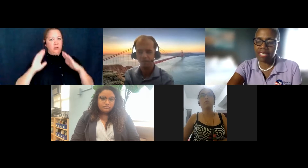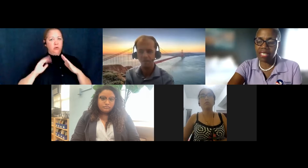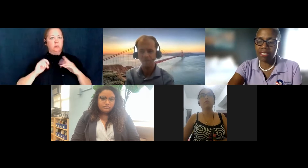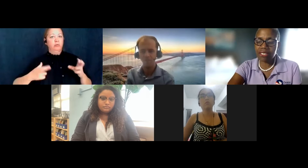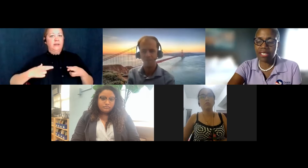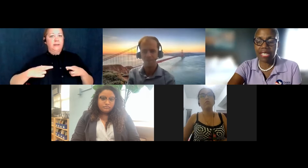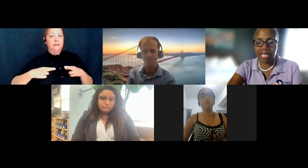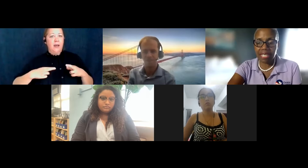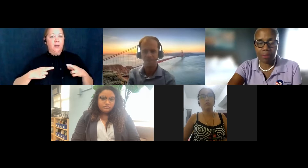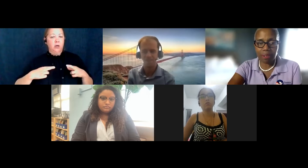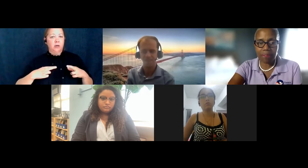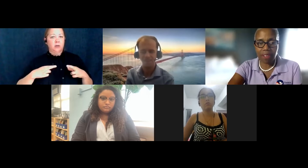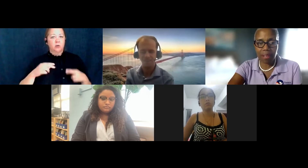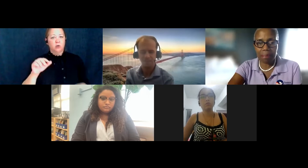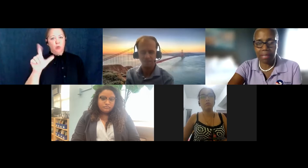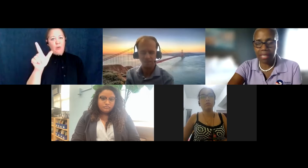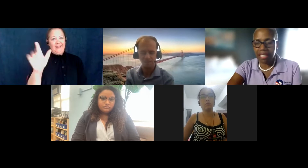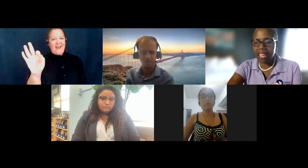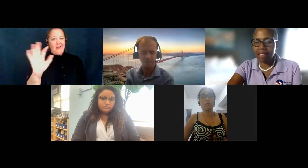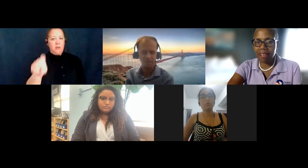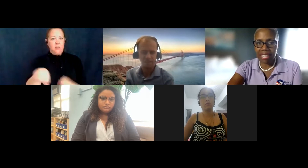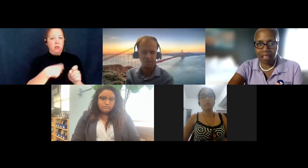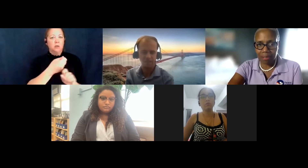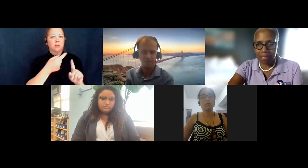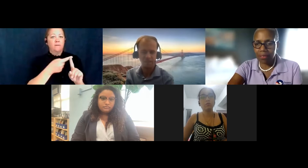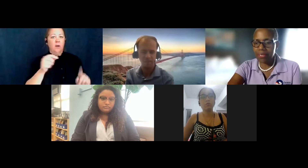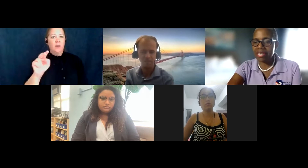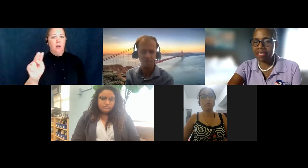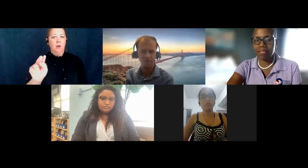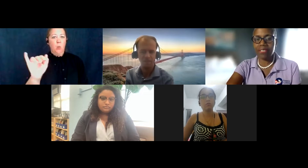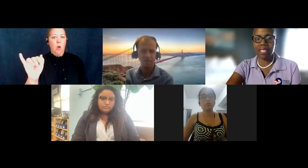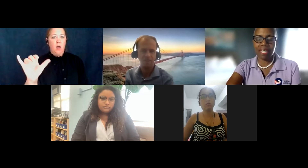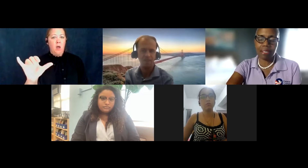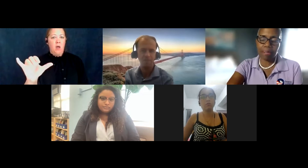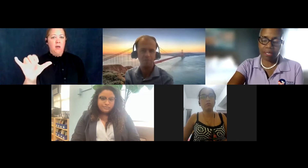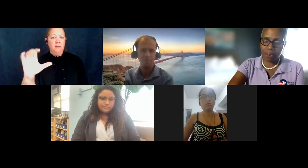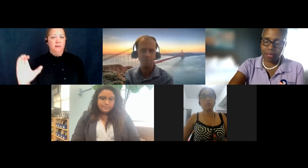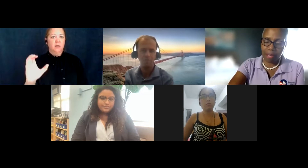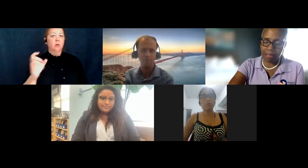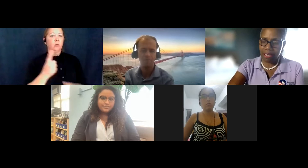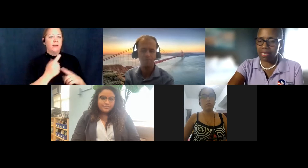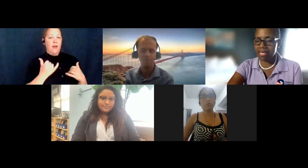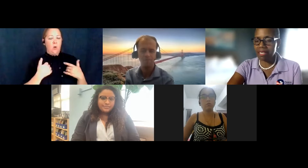in New York City where I’m from. Now I’m in Oregon serving as a Peace Corps volunteer.